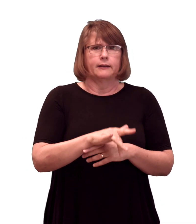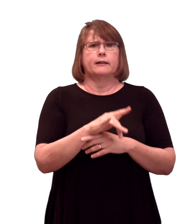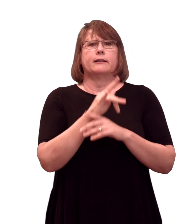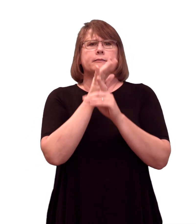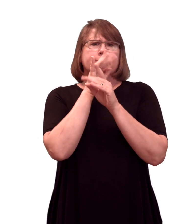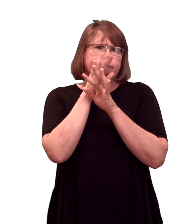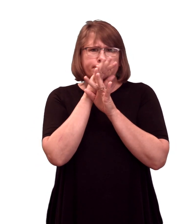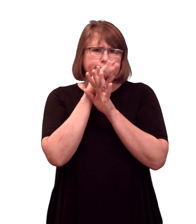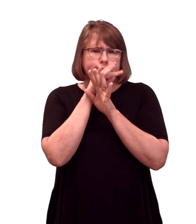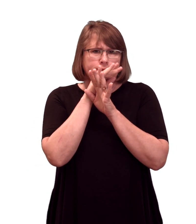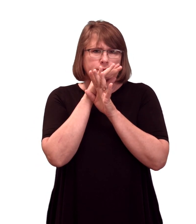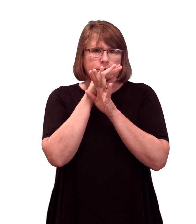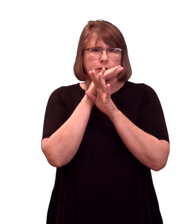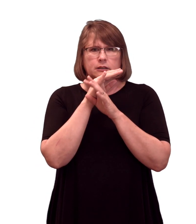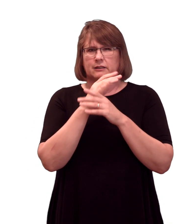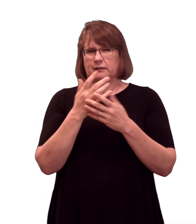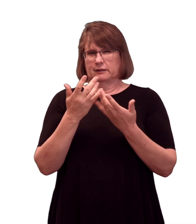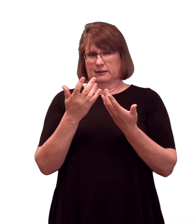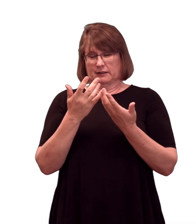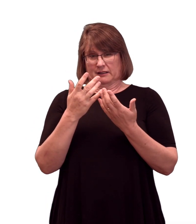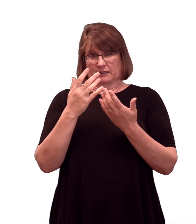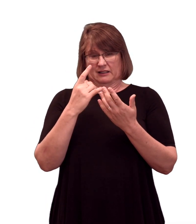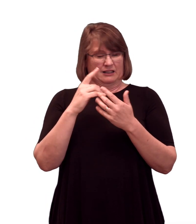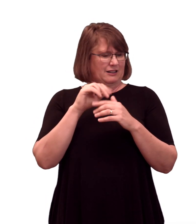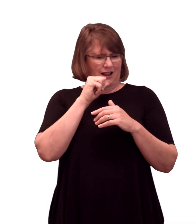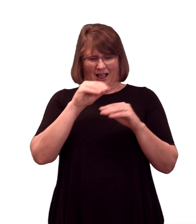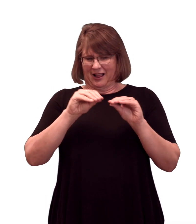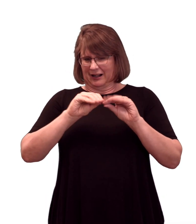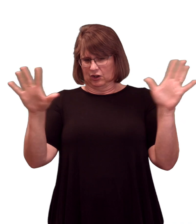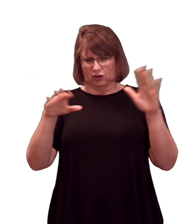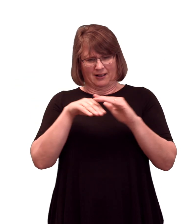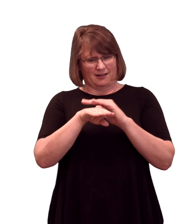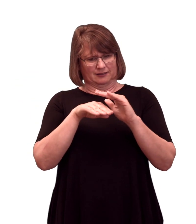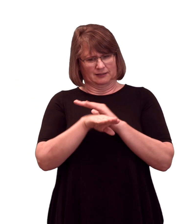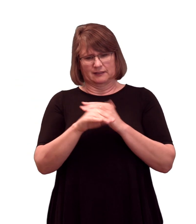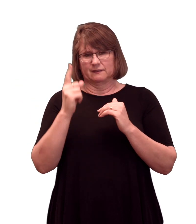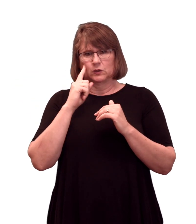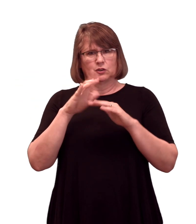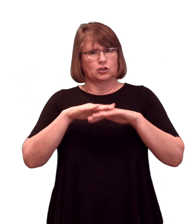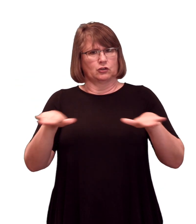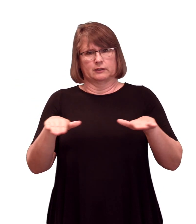and then have spoken sentences come out will not give clear access